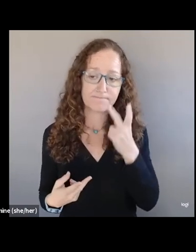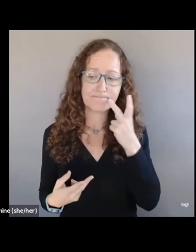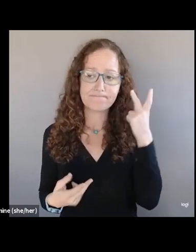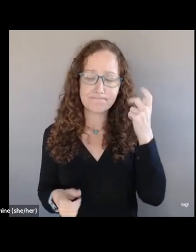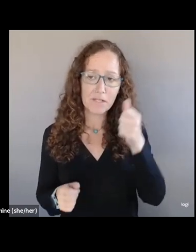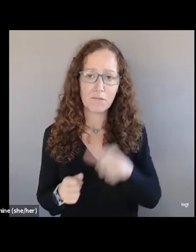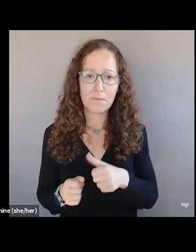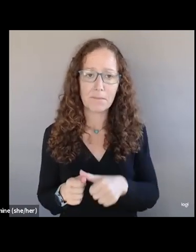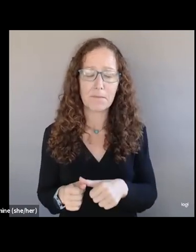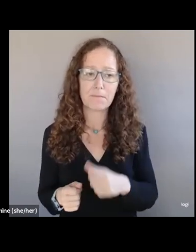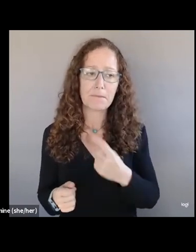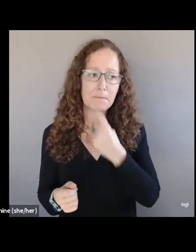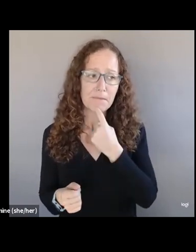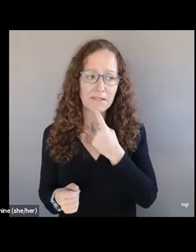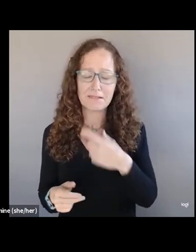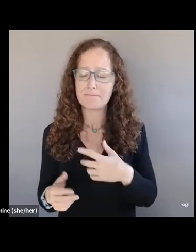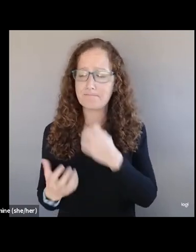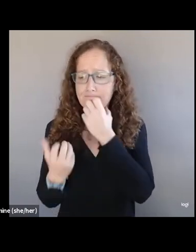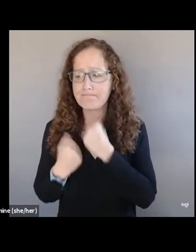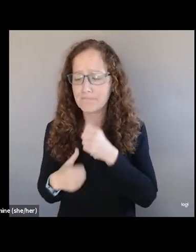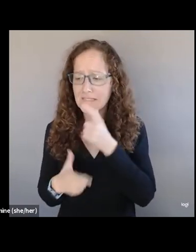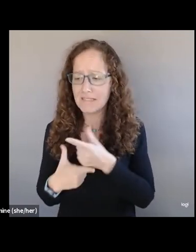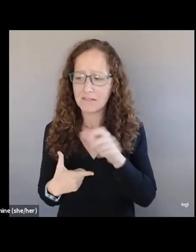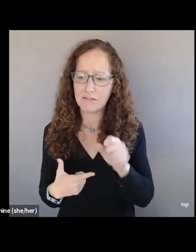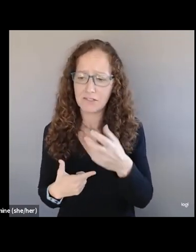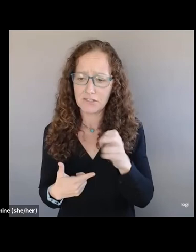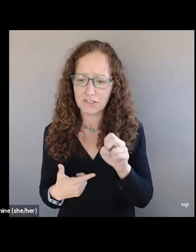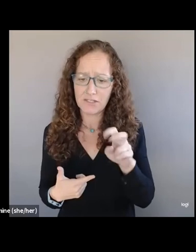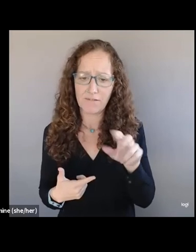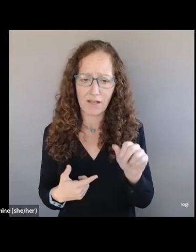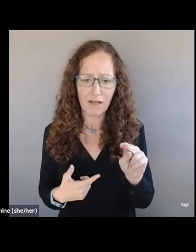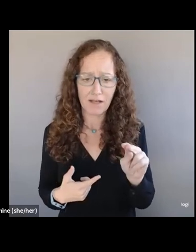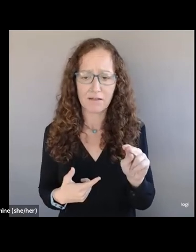I'm so grateful to be introduced. With such grace was